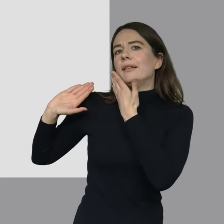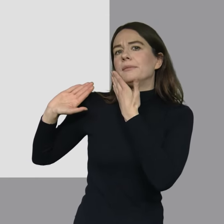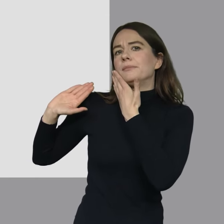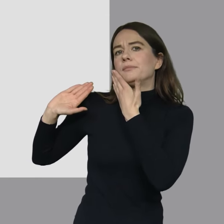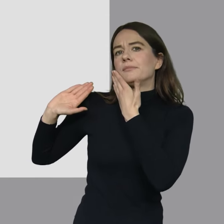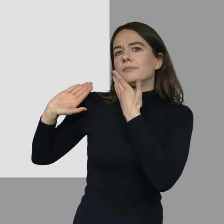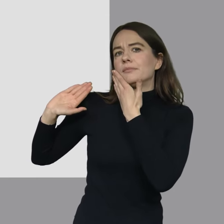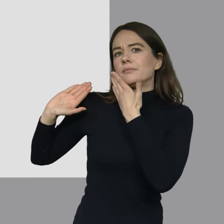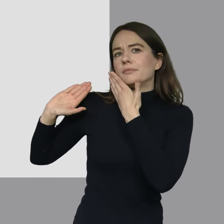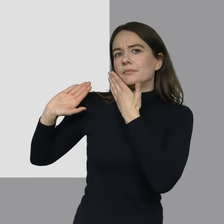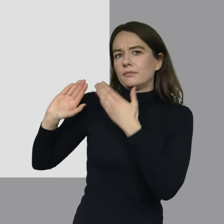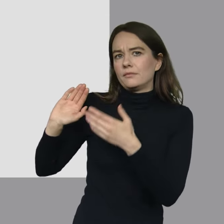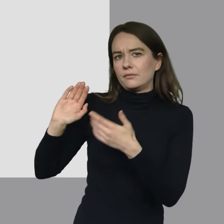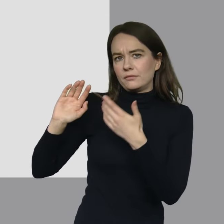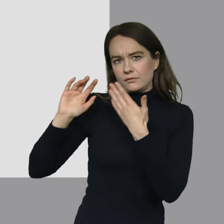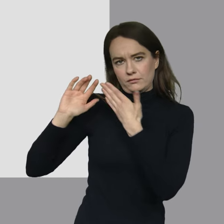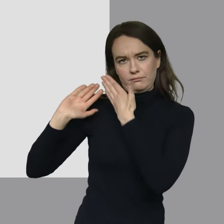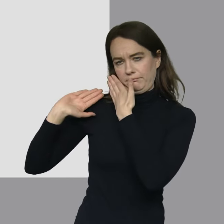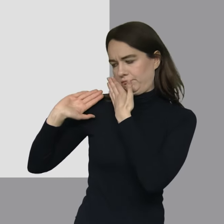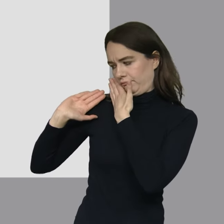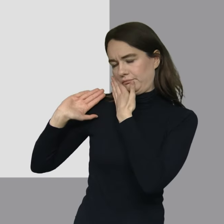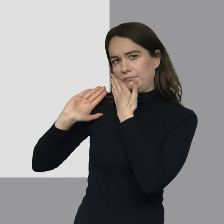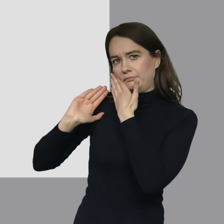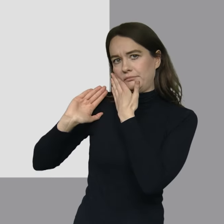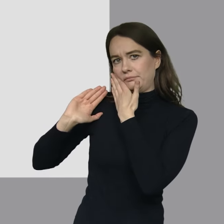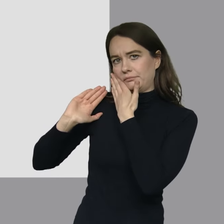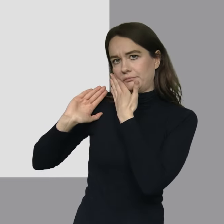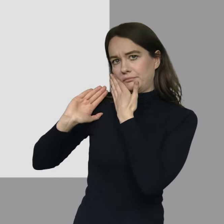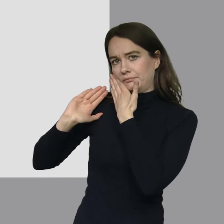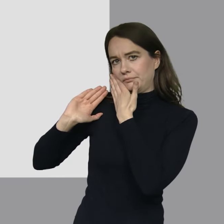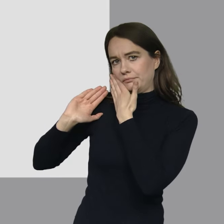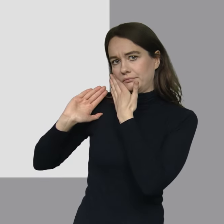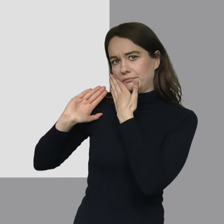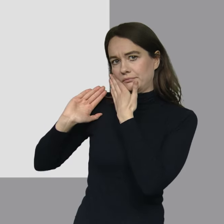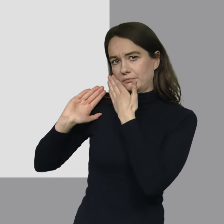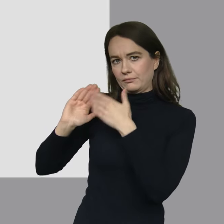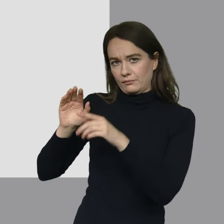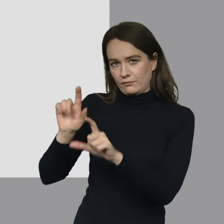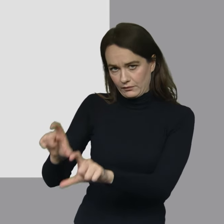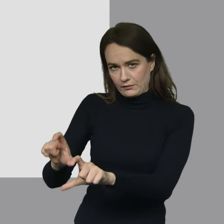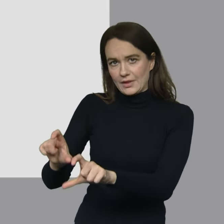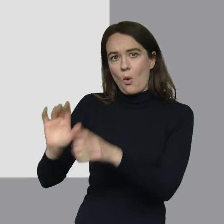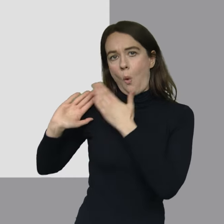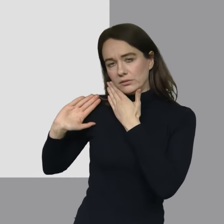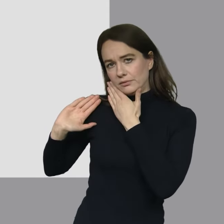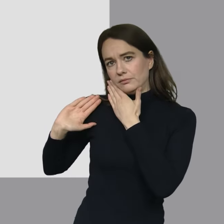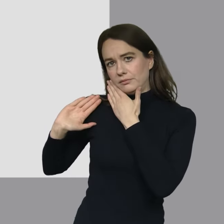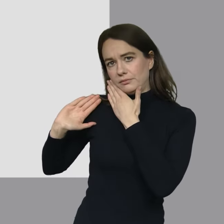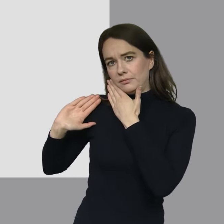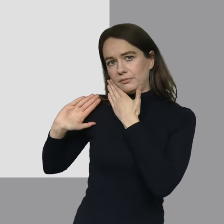the back of their hand against the cheek nearest to you. Hold it in place, there.